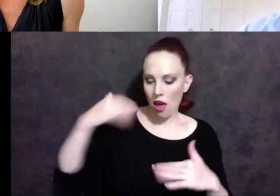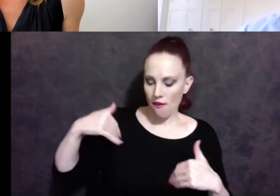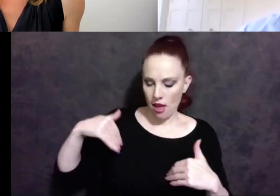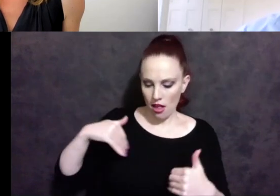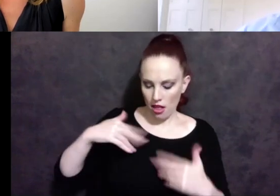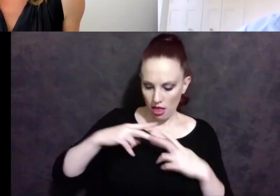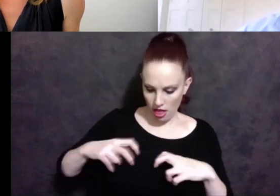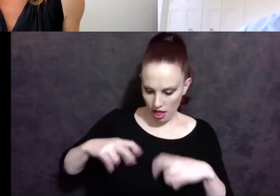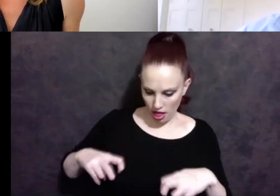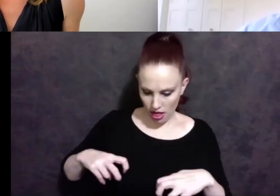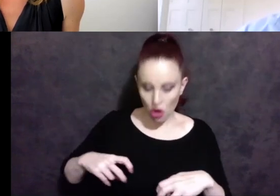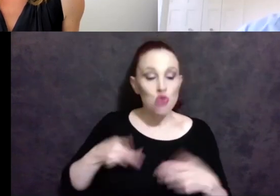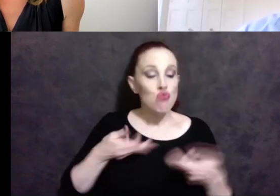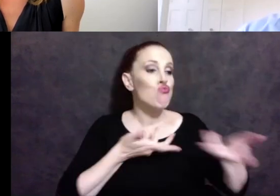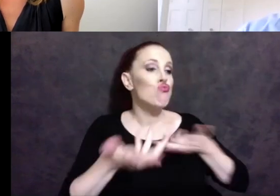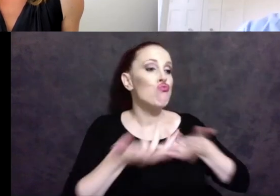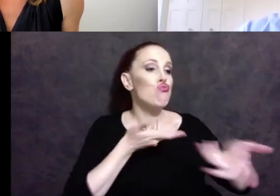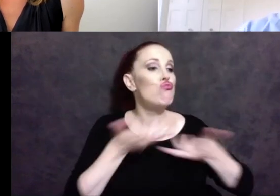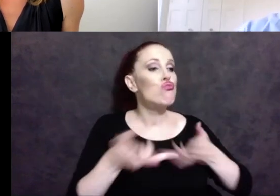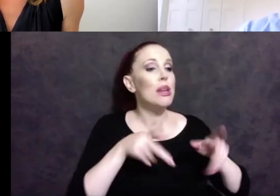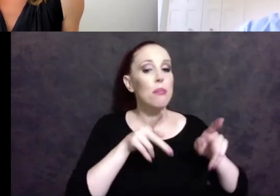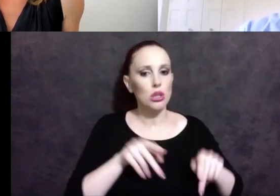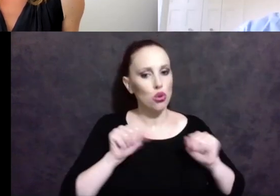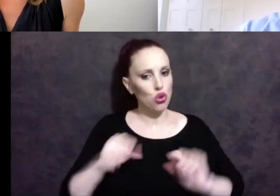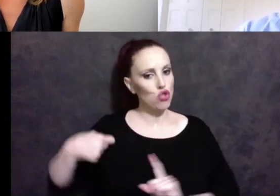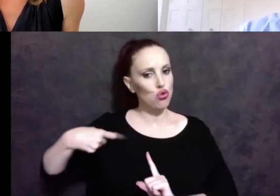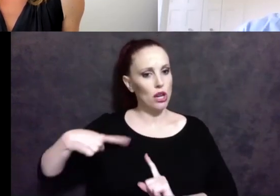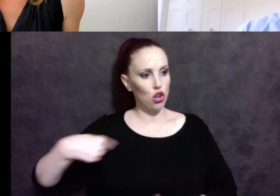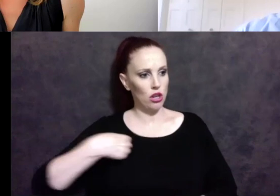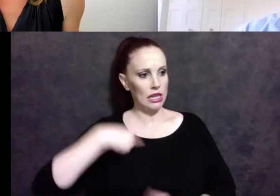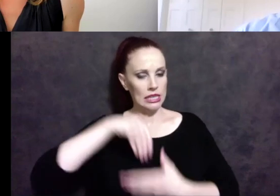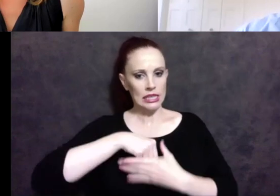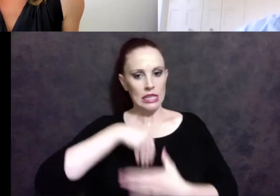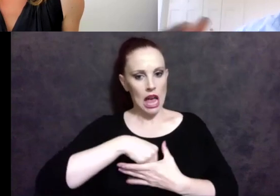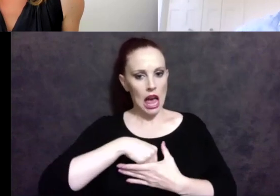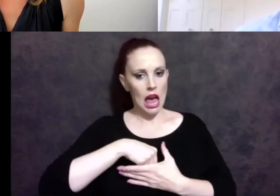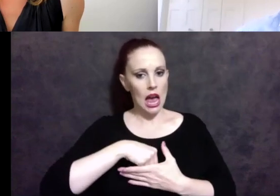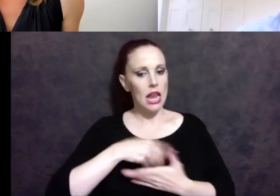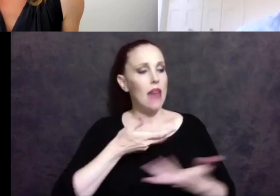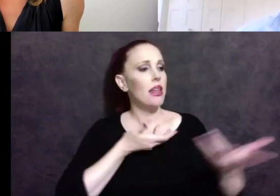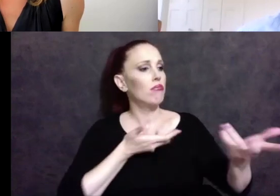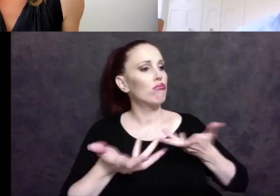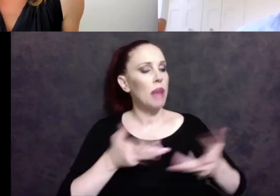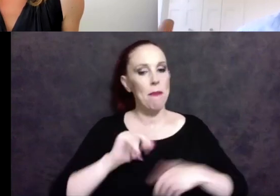be triggered and your interaction with that person is based on the coping mechanism that